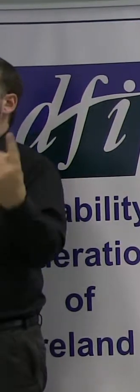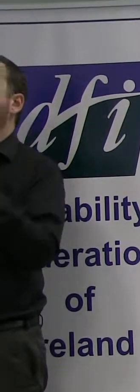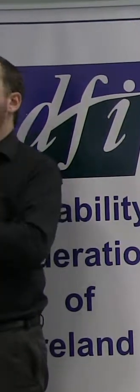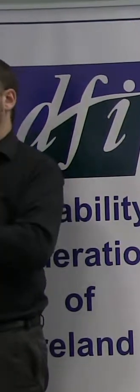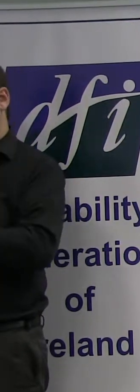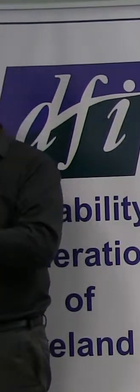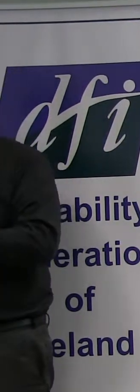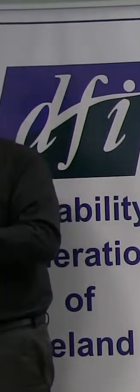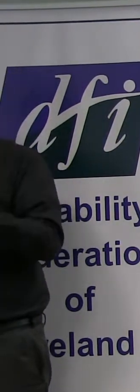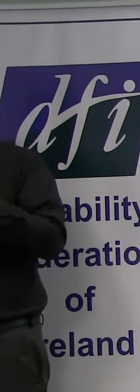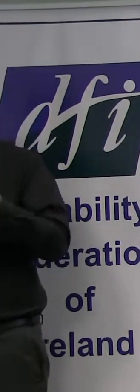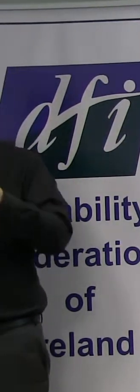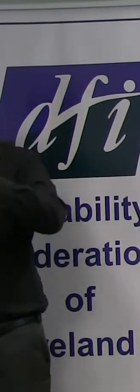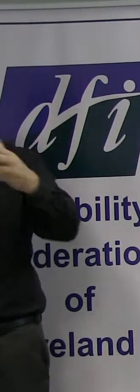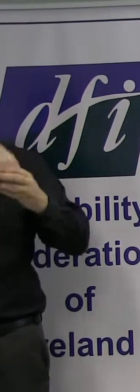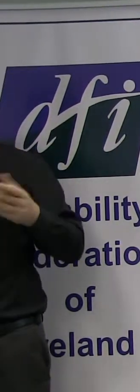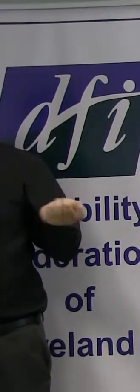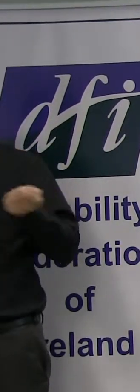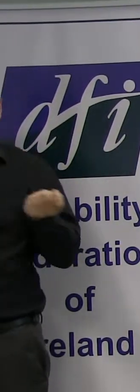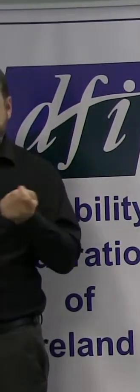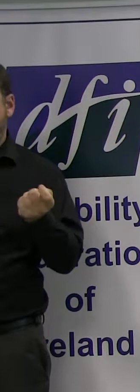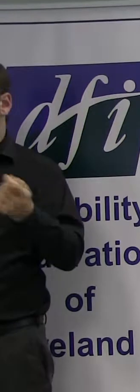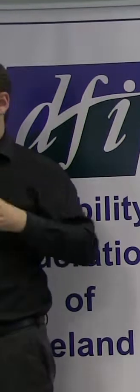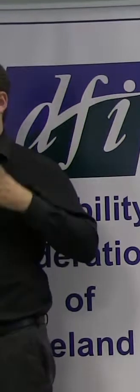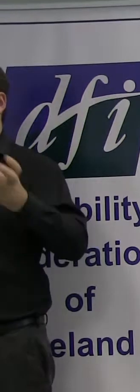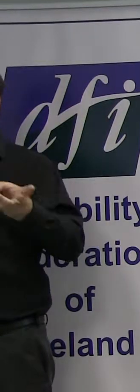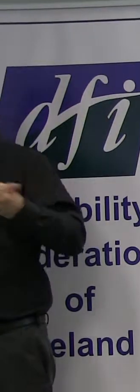controlling the work and the mission of charities and believers of charities are the